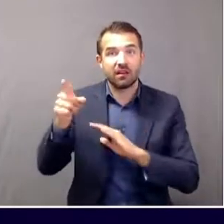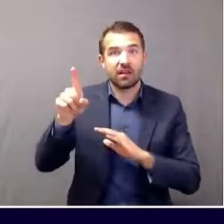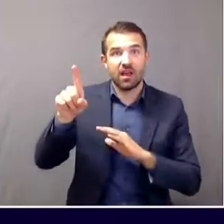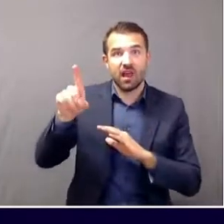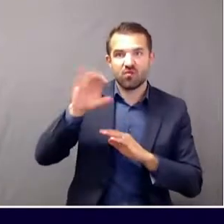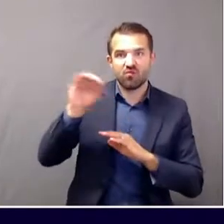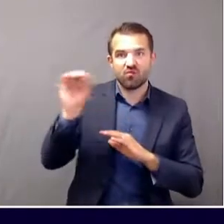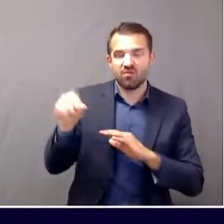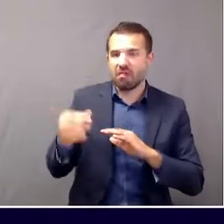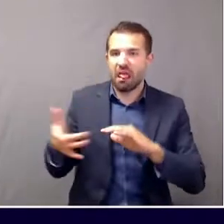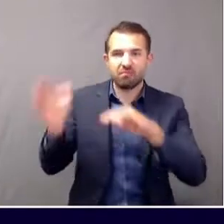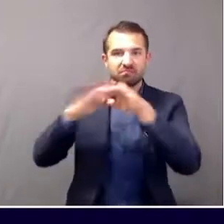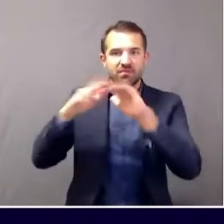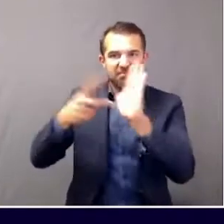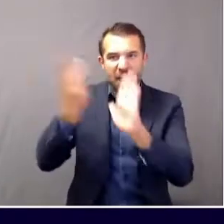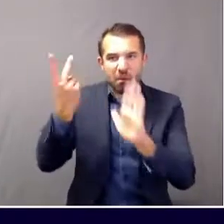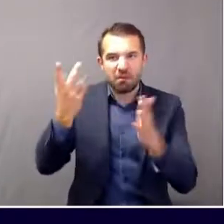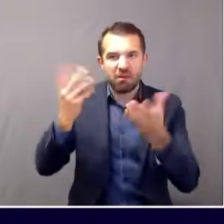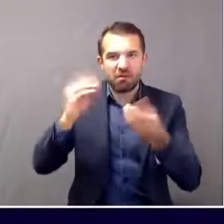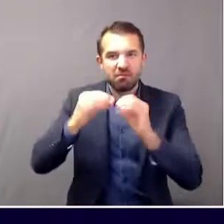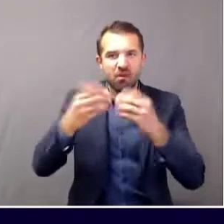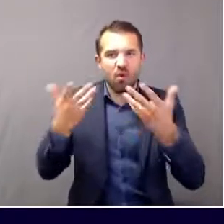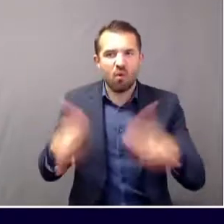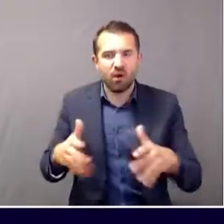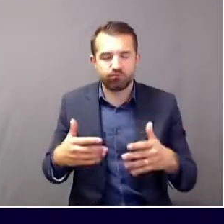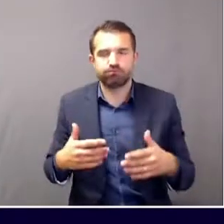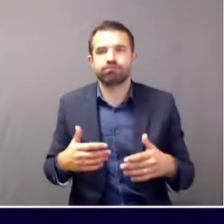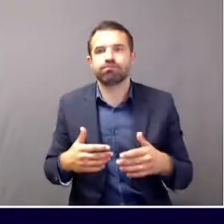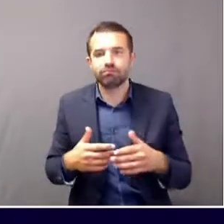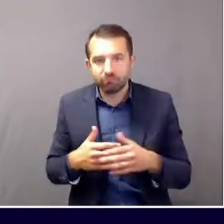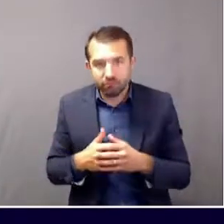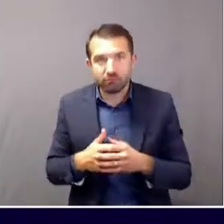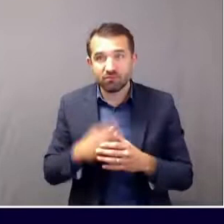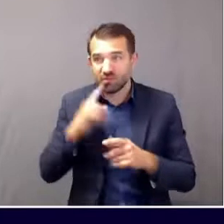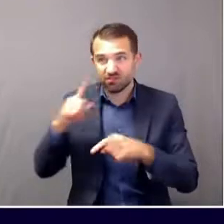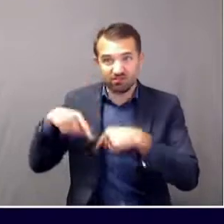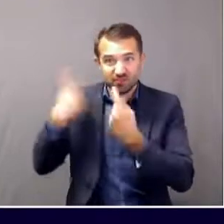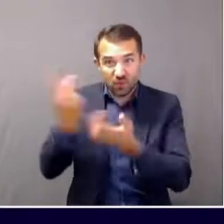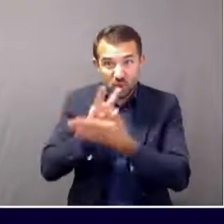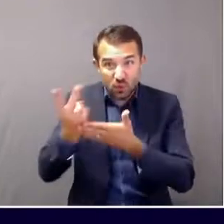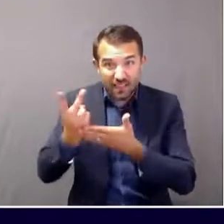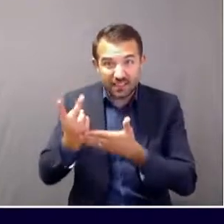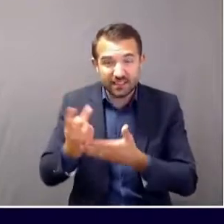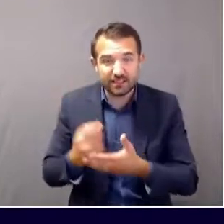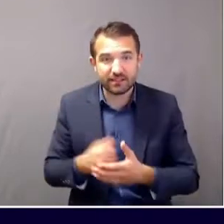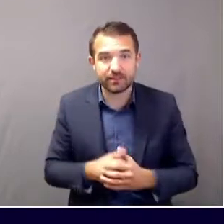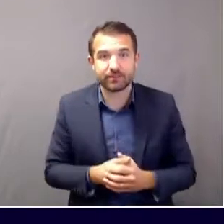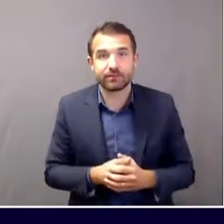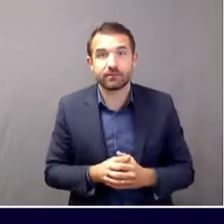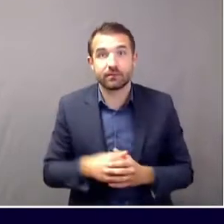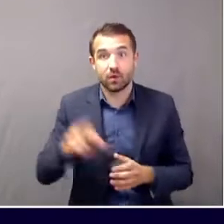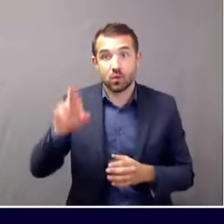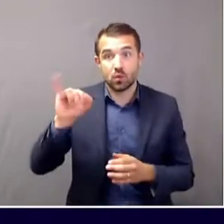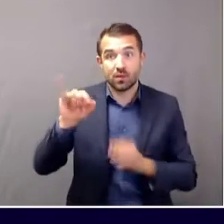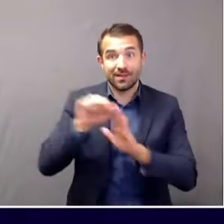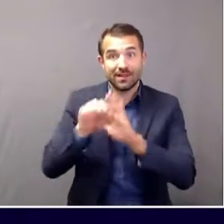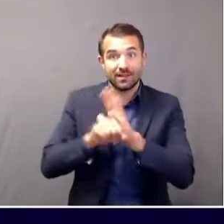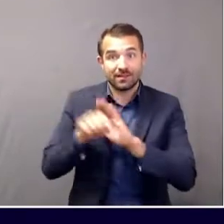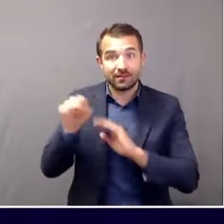a doubling of the number of new cases just in the recent two